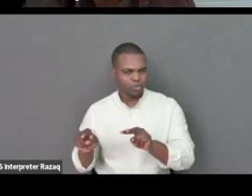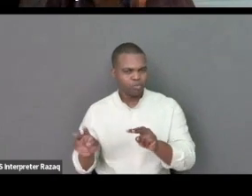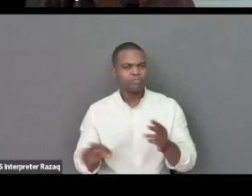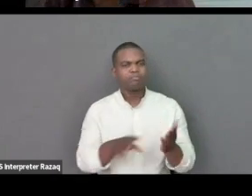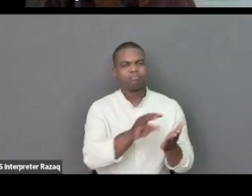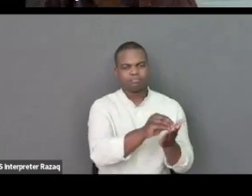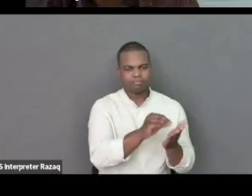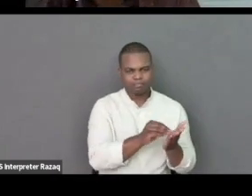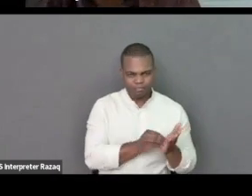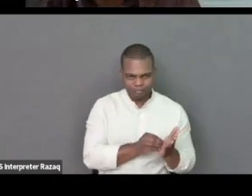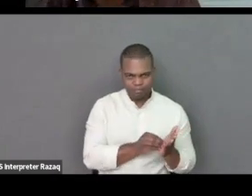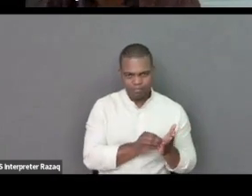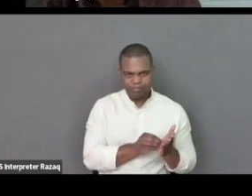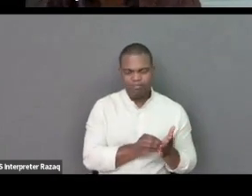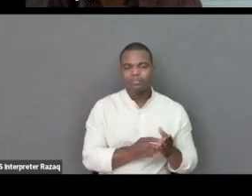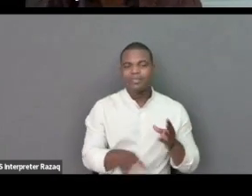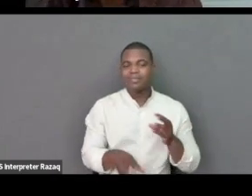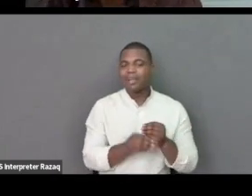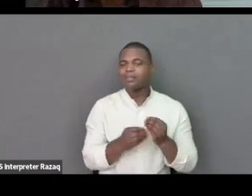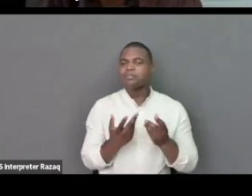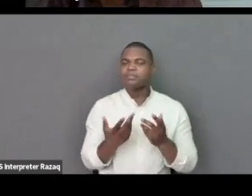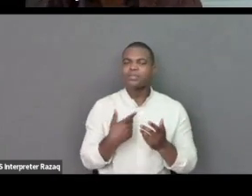best practice repository already, which I will